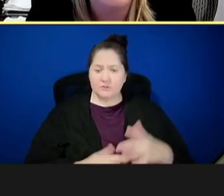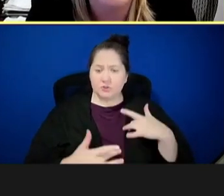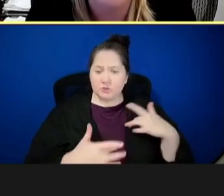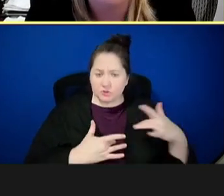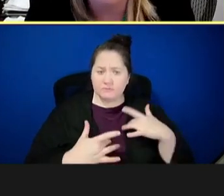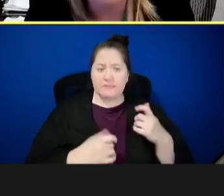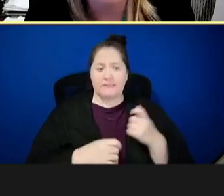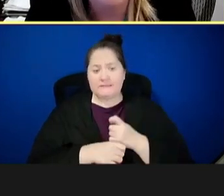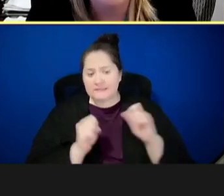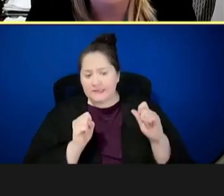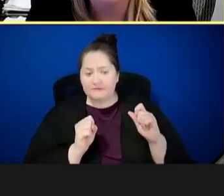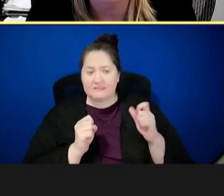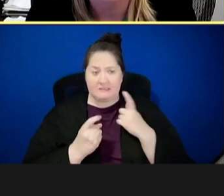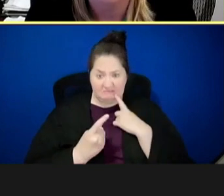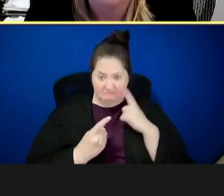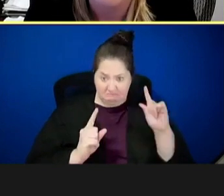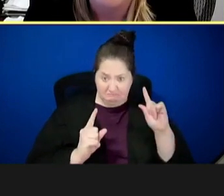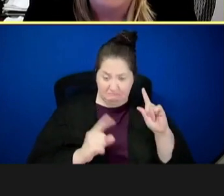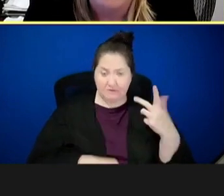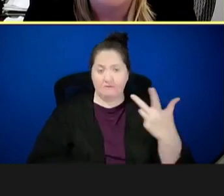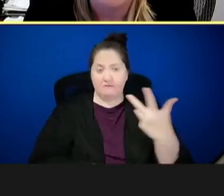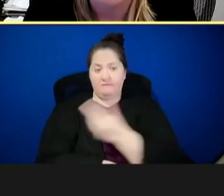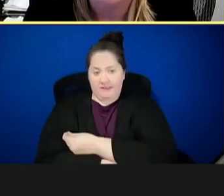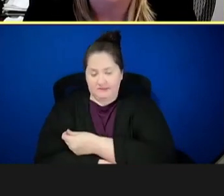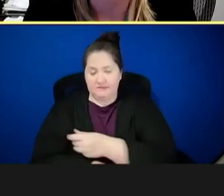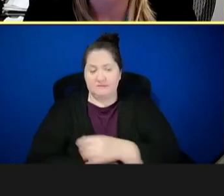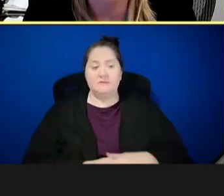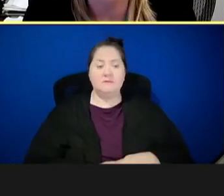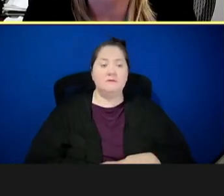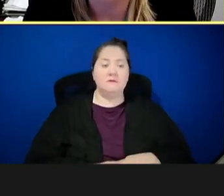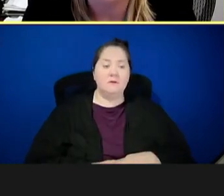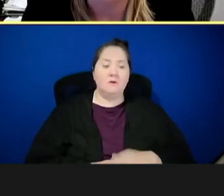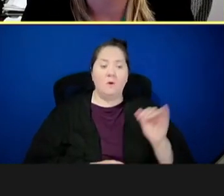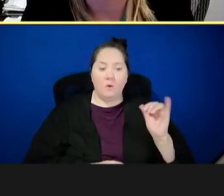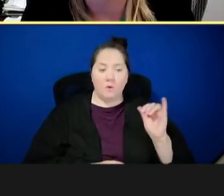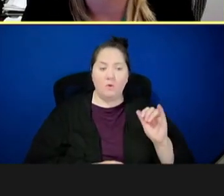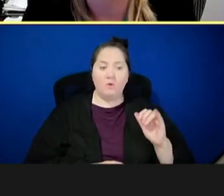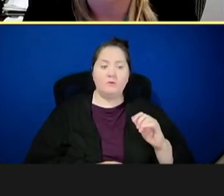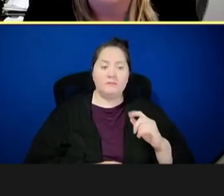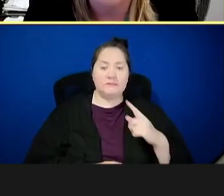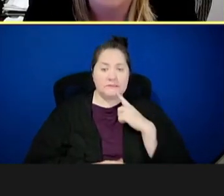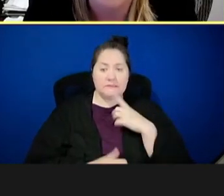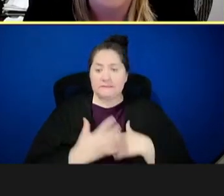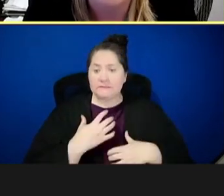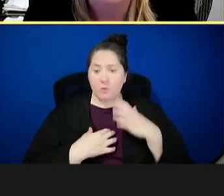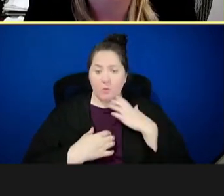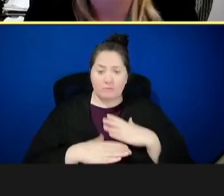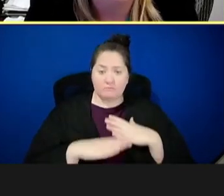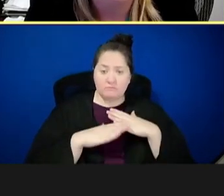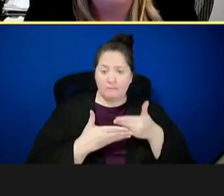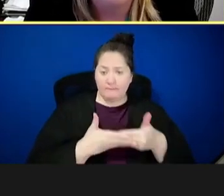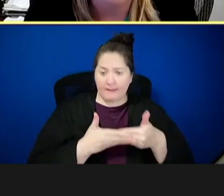and efficacy of the vaccine. And they also cited a desire to protect their baby as the most common